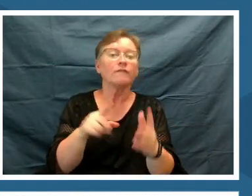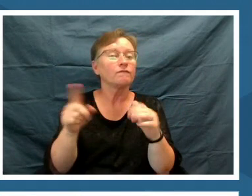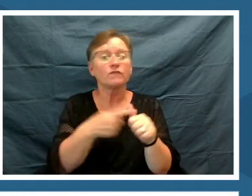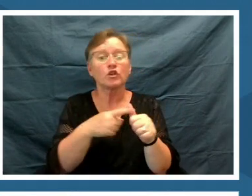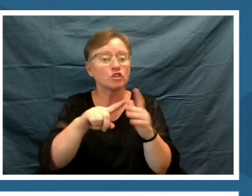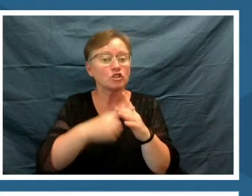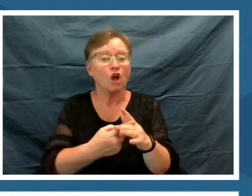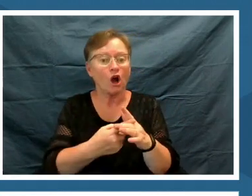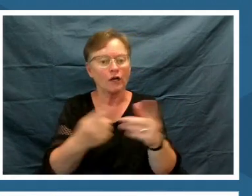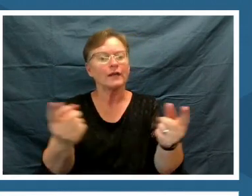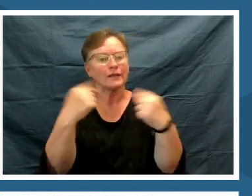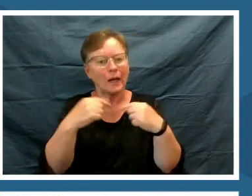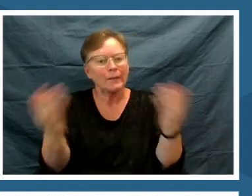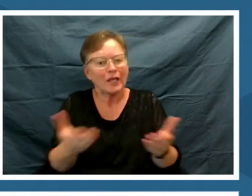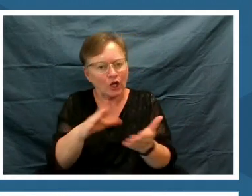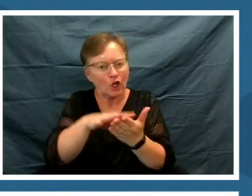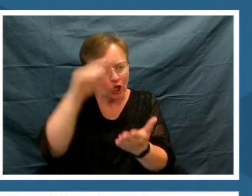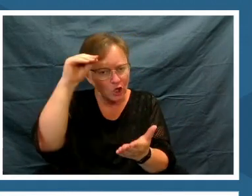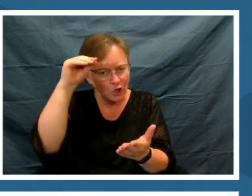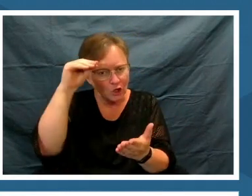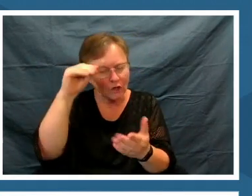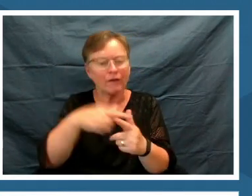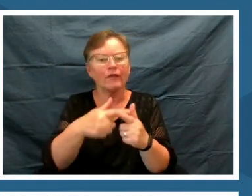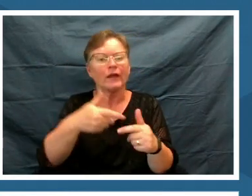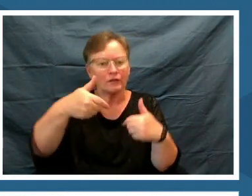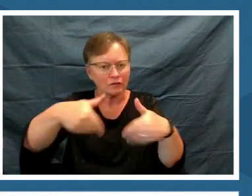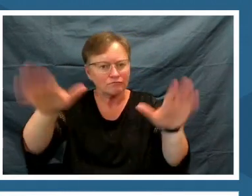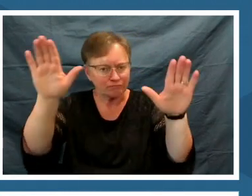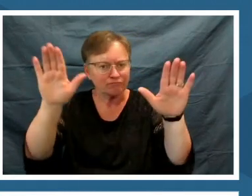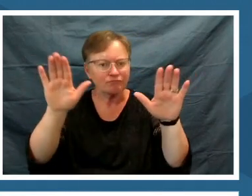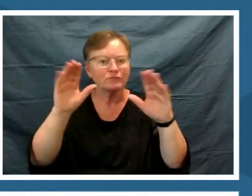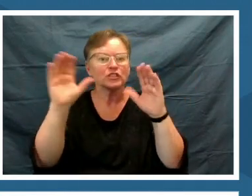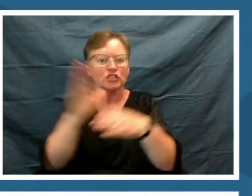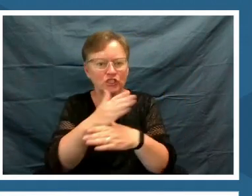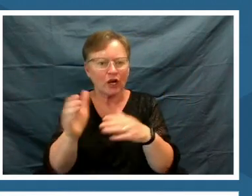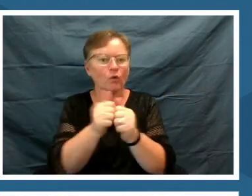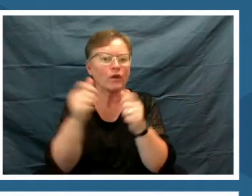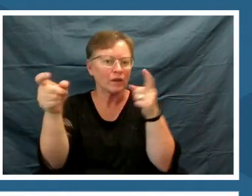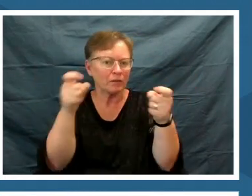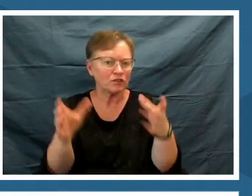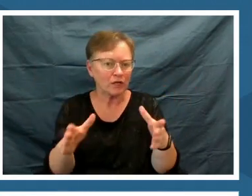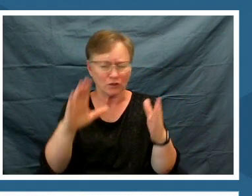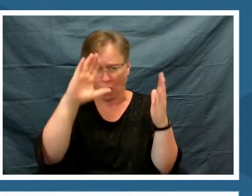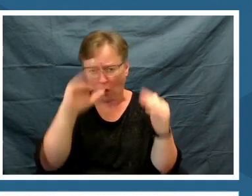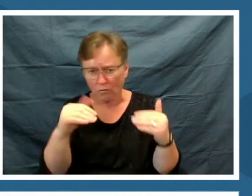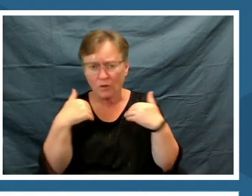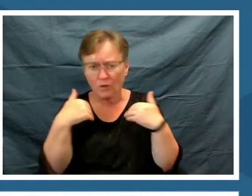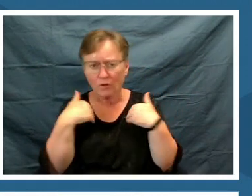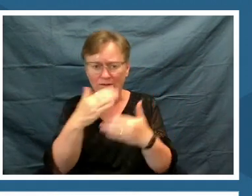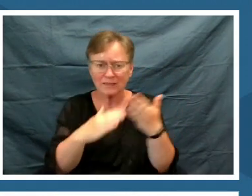it with your administrators hopefully we have some administrator and district